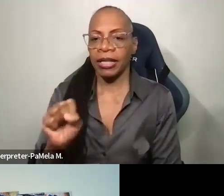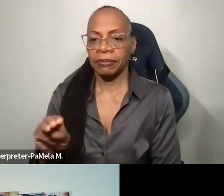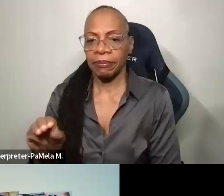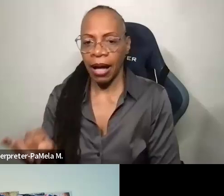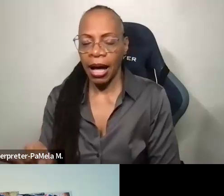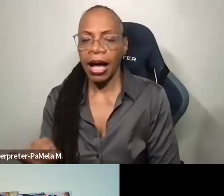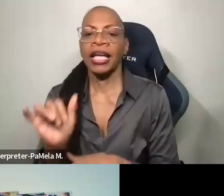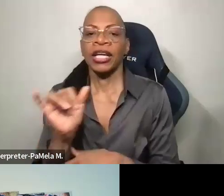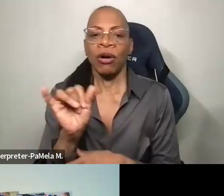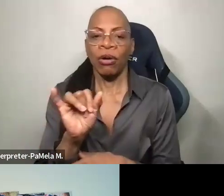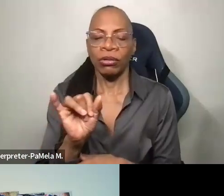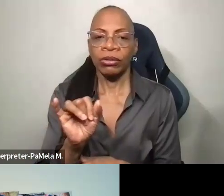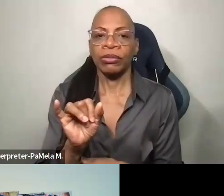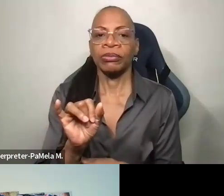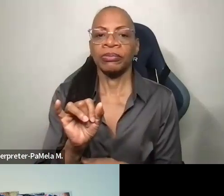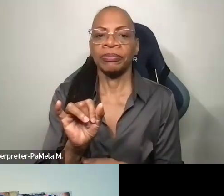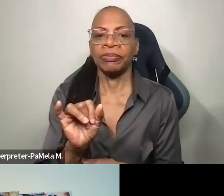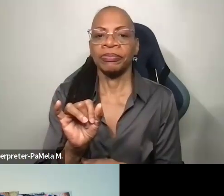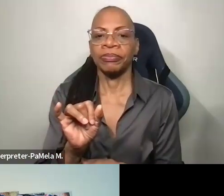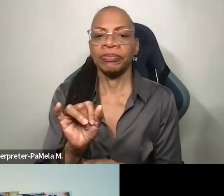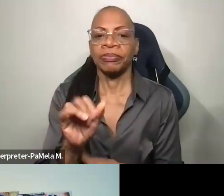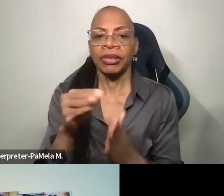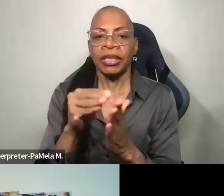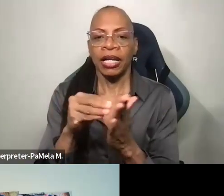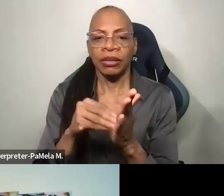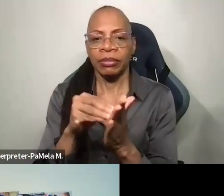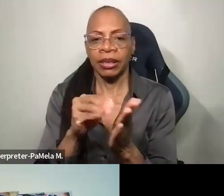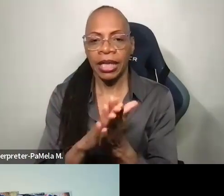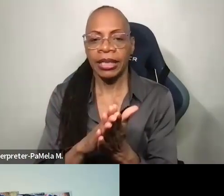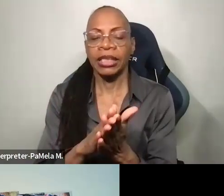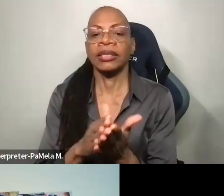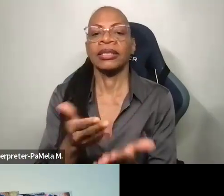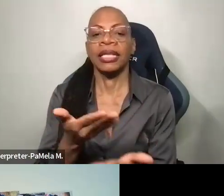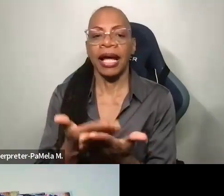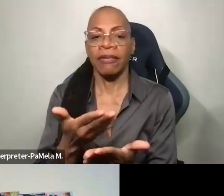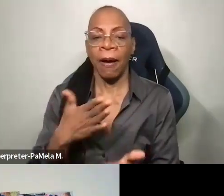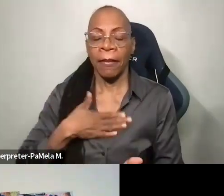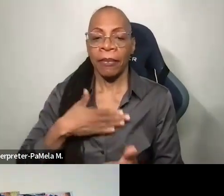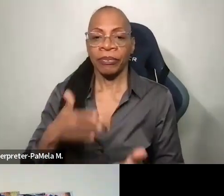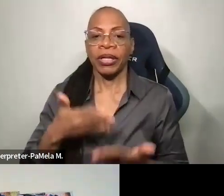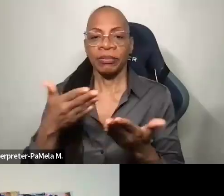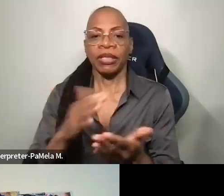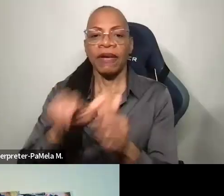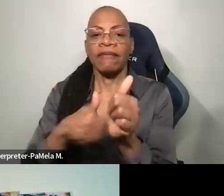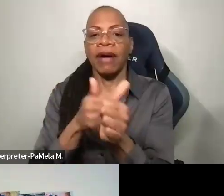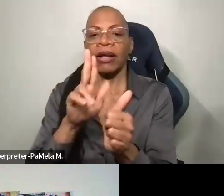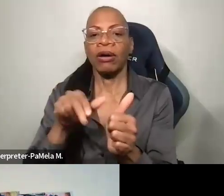So my kind of blanket recommendation is to follow up with your state PATH contact